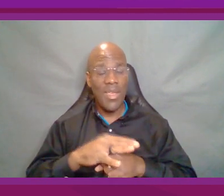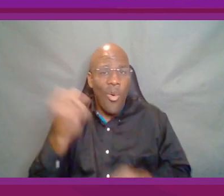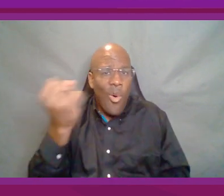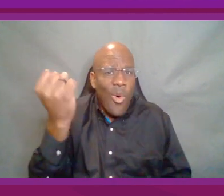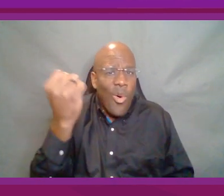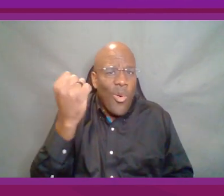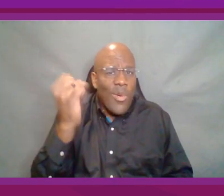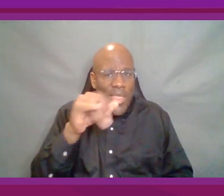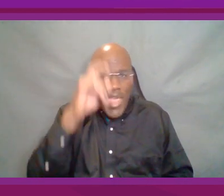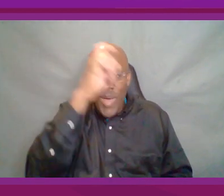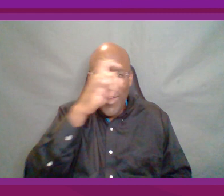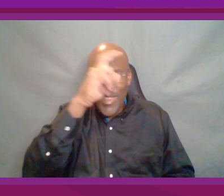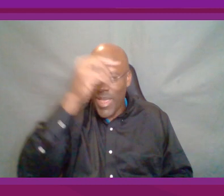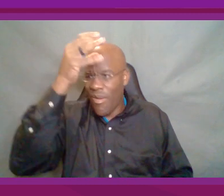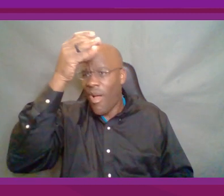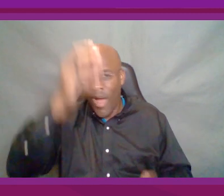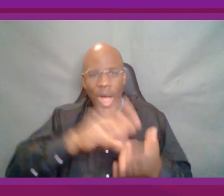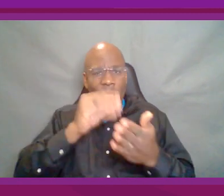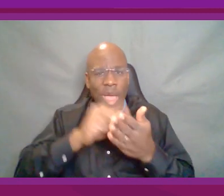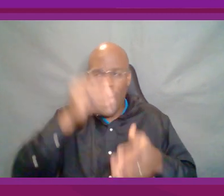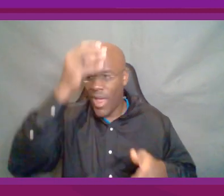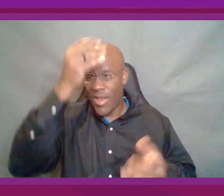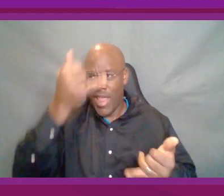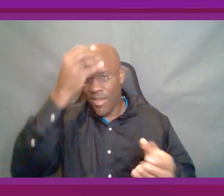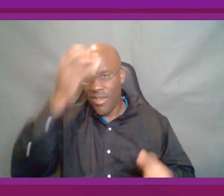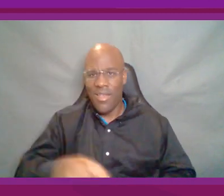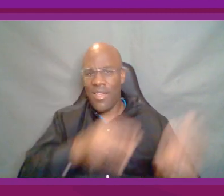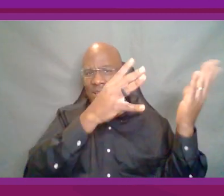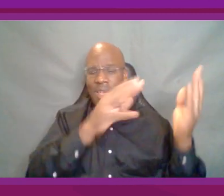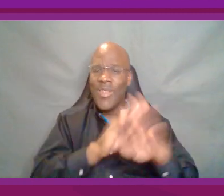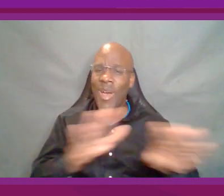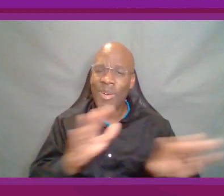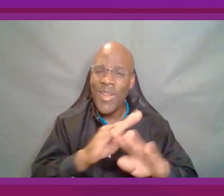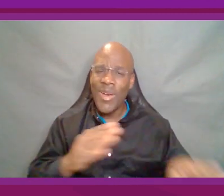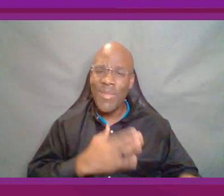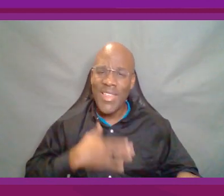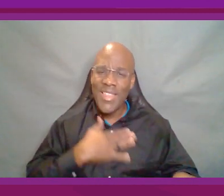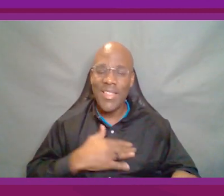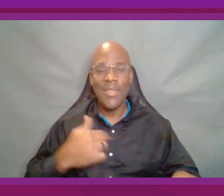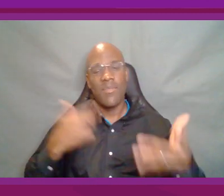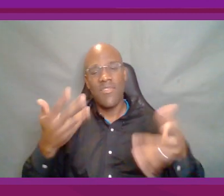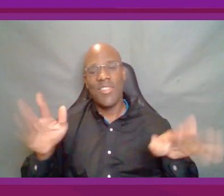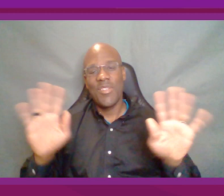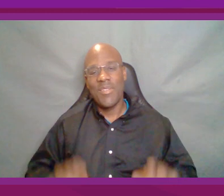hang on to that wisdom, don't abandon that wisdom now! I'm done.